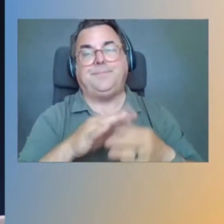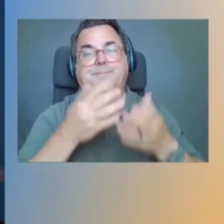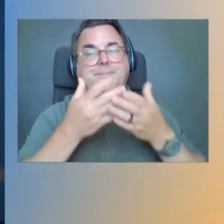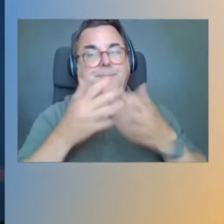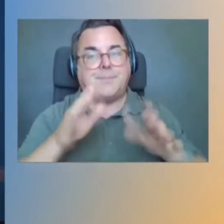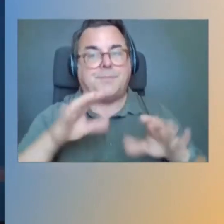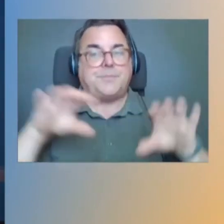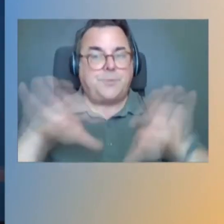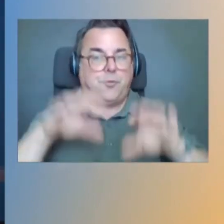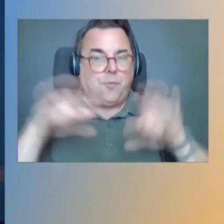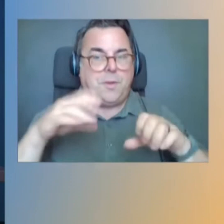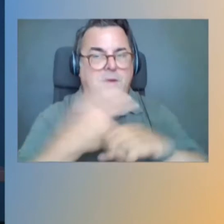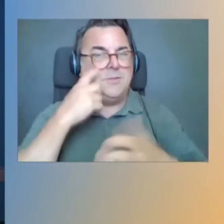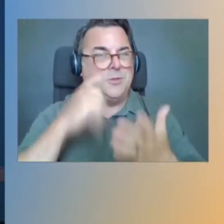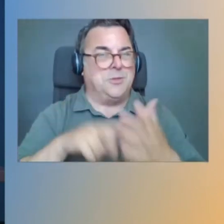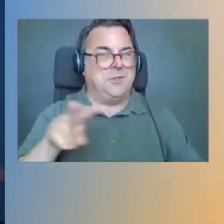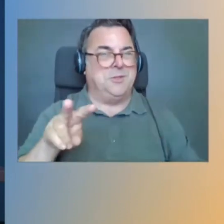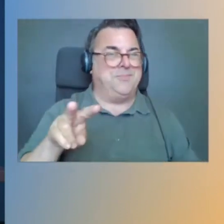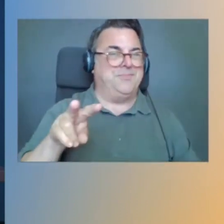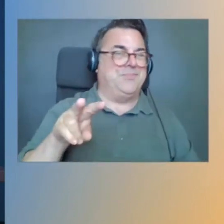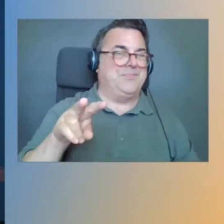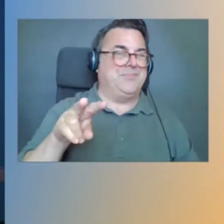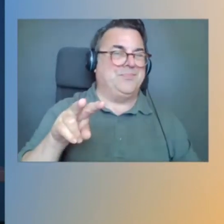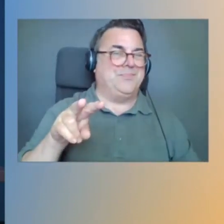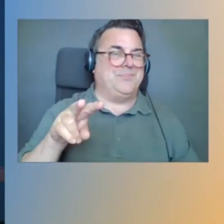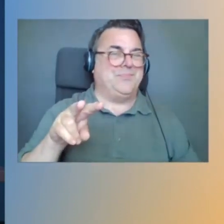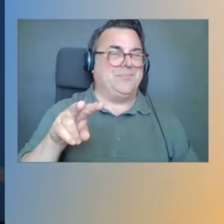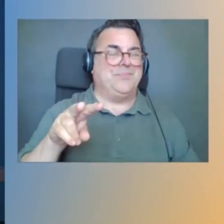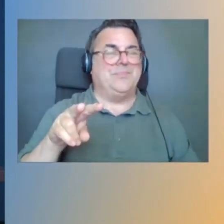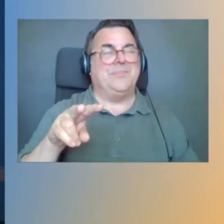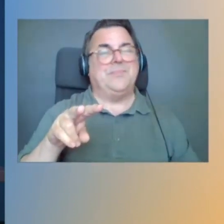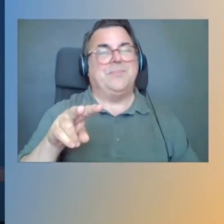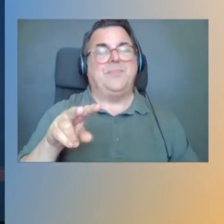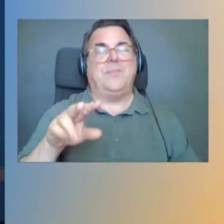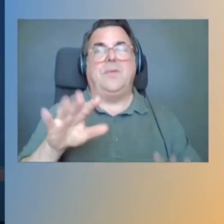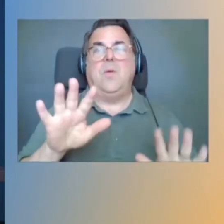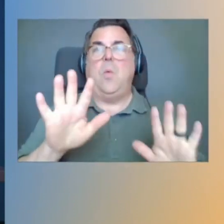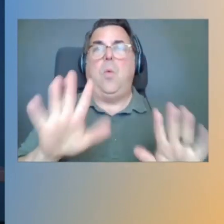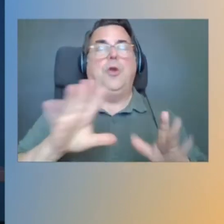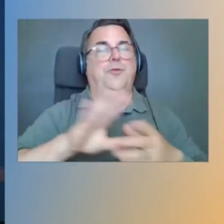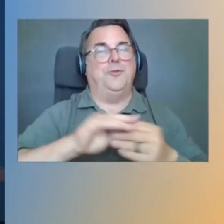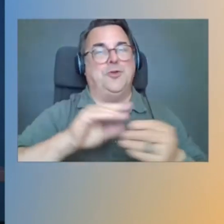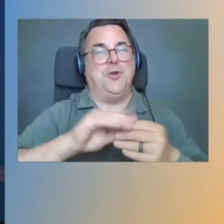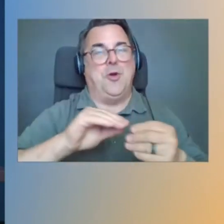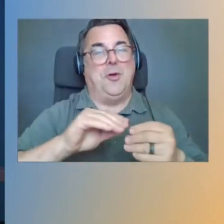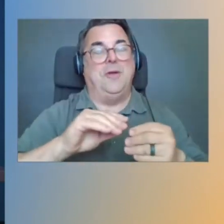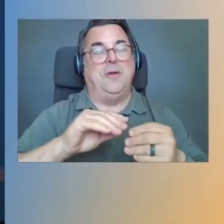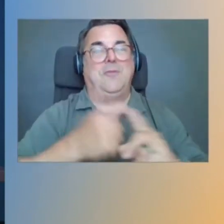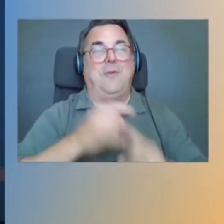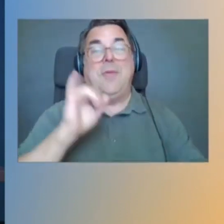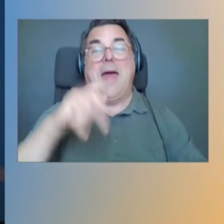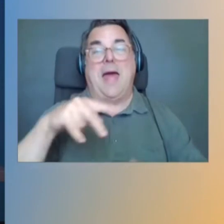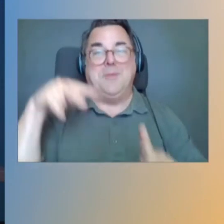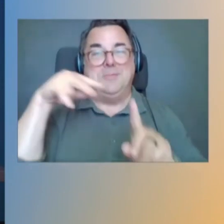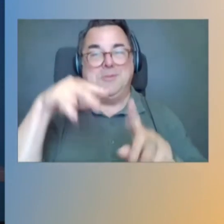impact as well, so this is kind of a really great story on the IP side that we have worked on here. Yep.